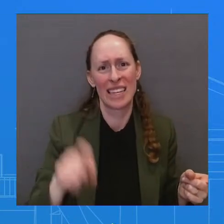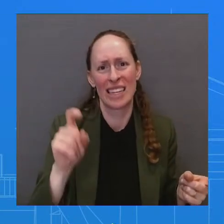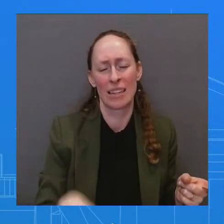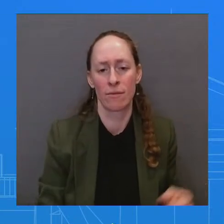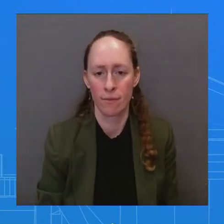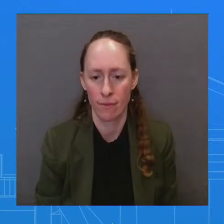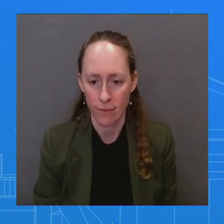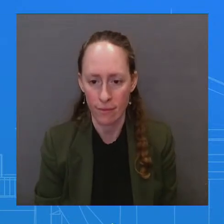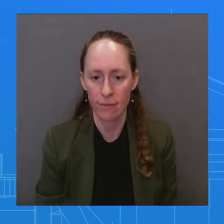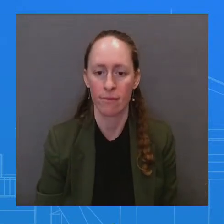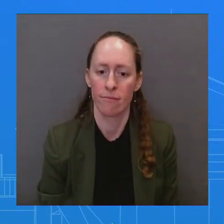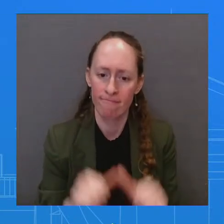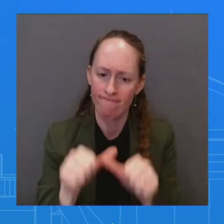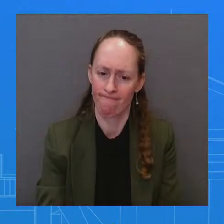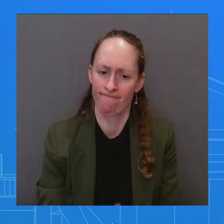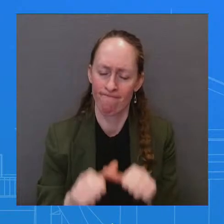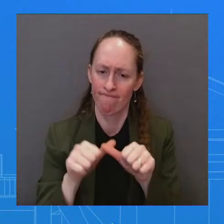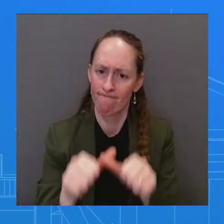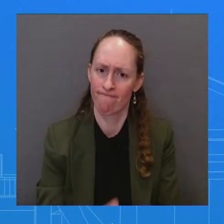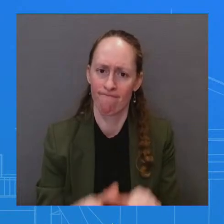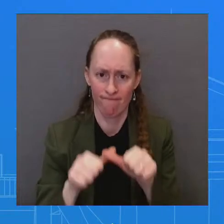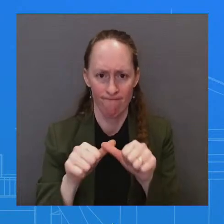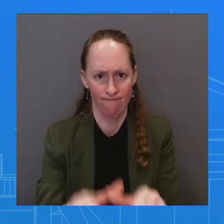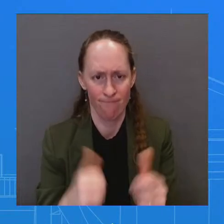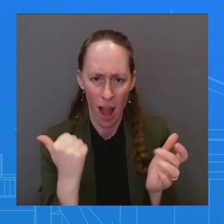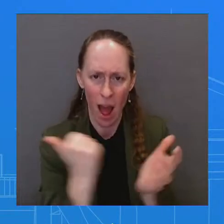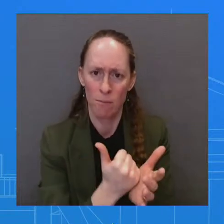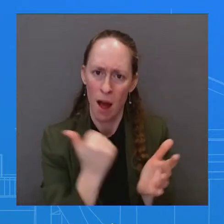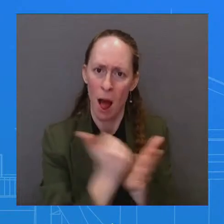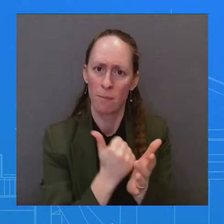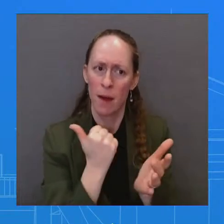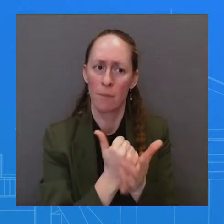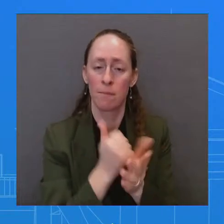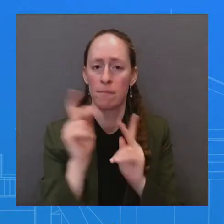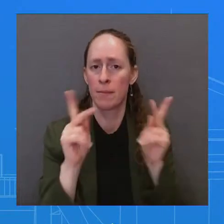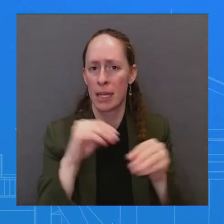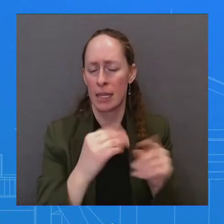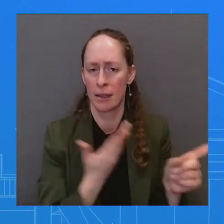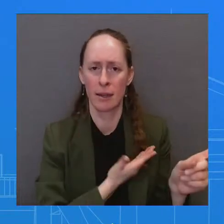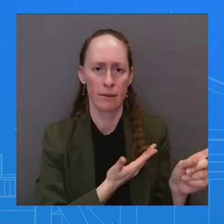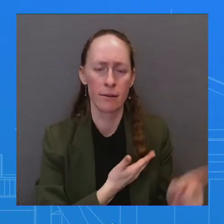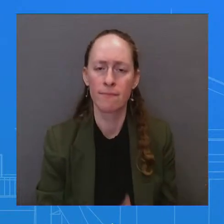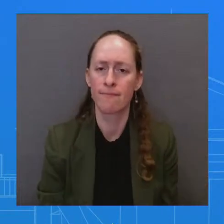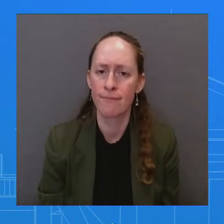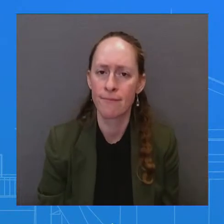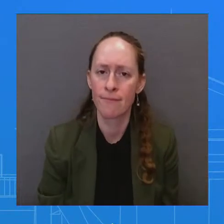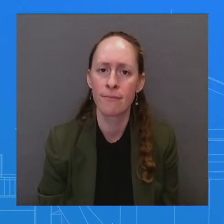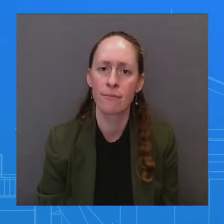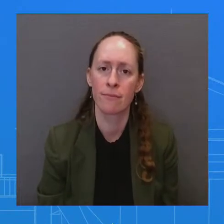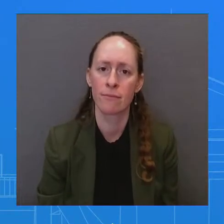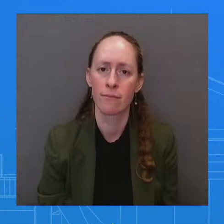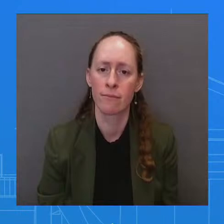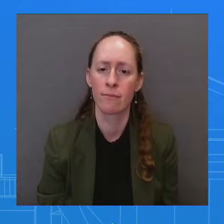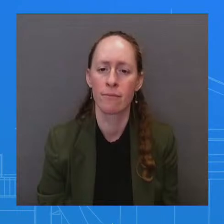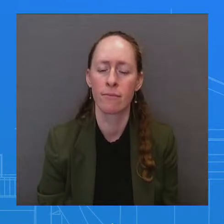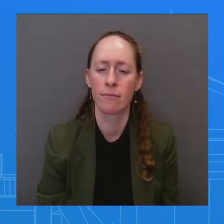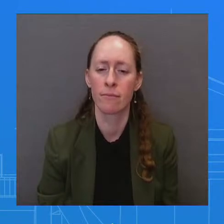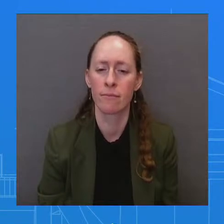The Press: Thanks. John, can you talk a little bit about how the President's involvement in all this has impacted other priorities?